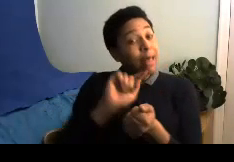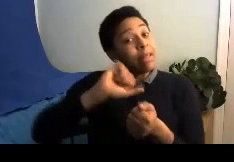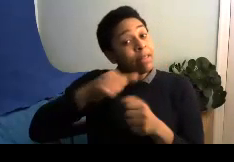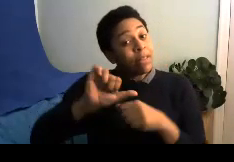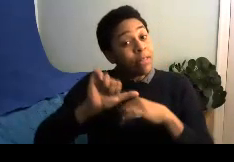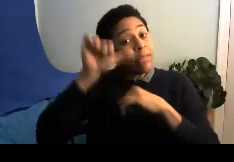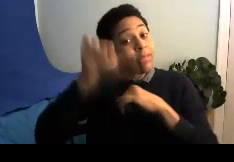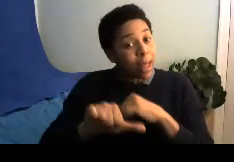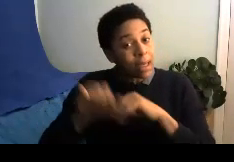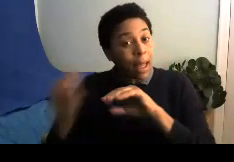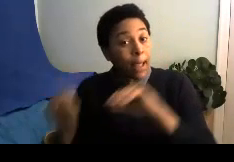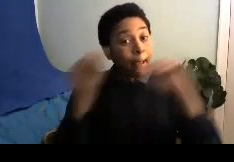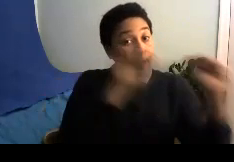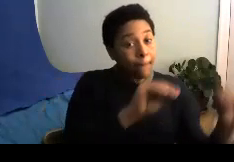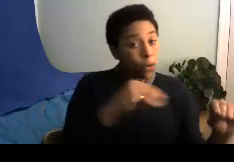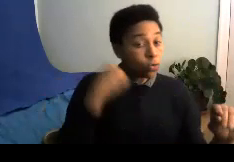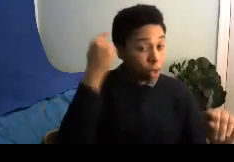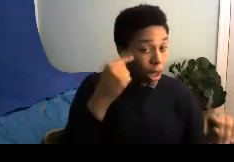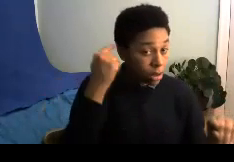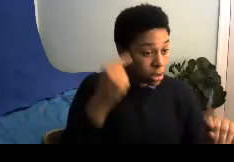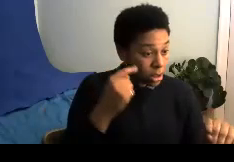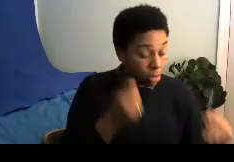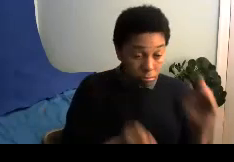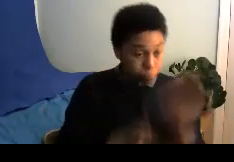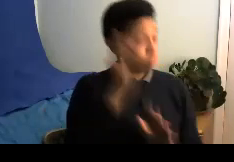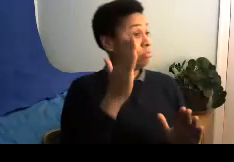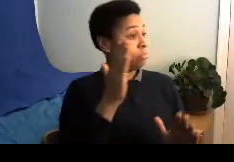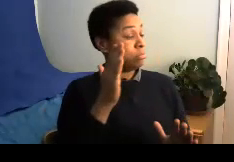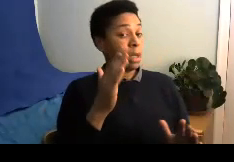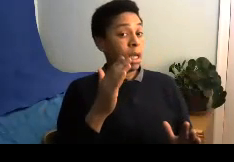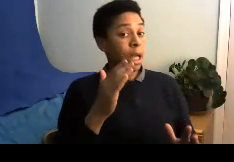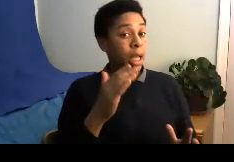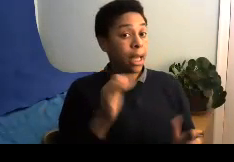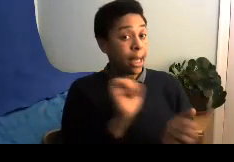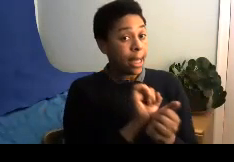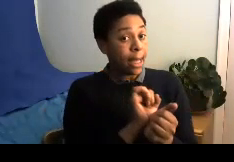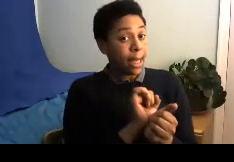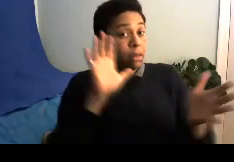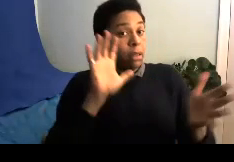sudden, um, he's aware of everything happening around him.